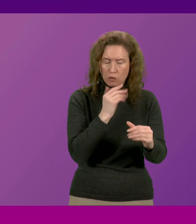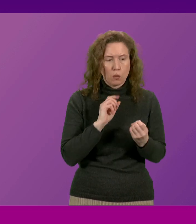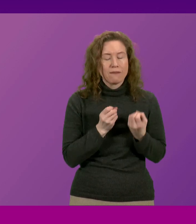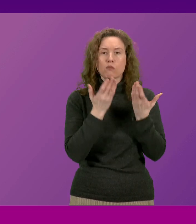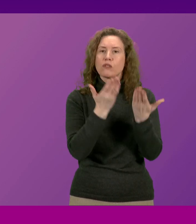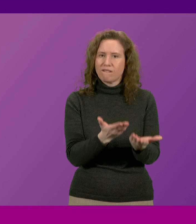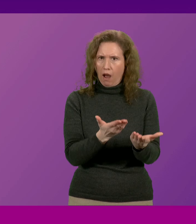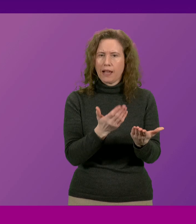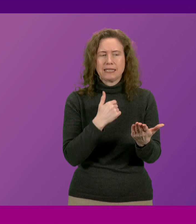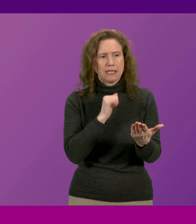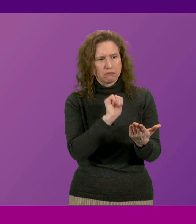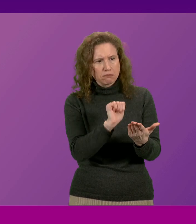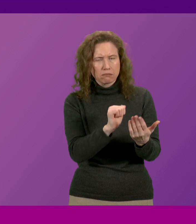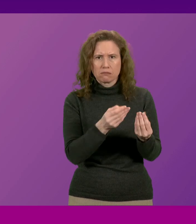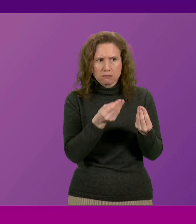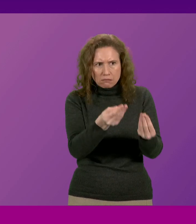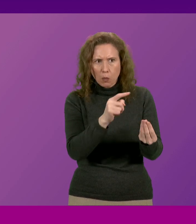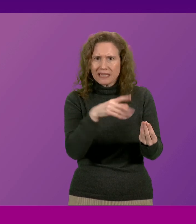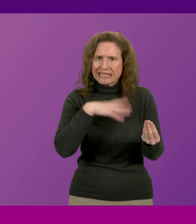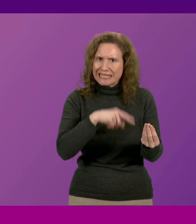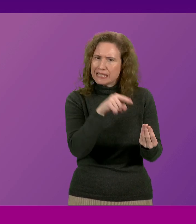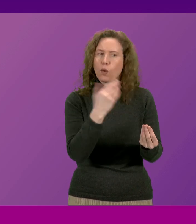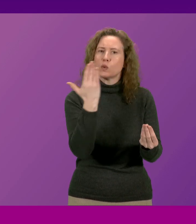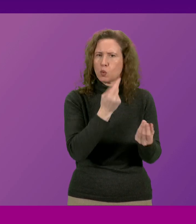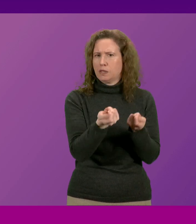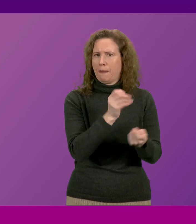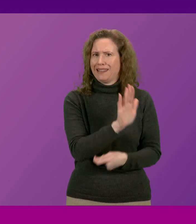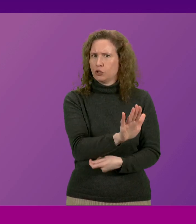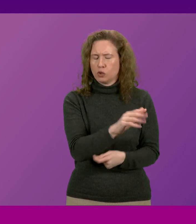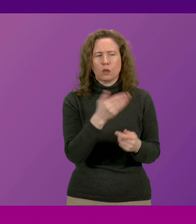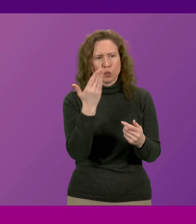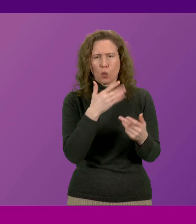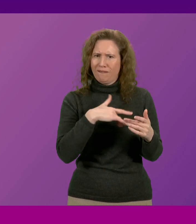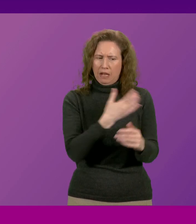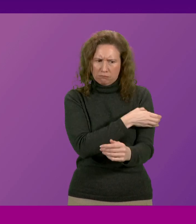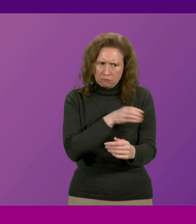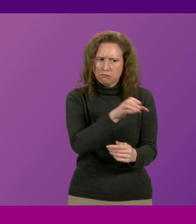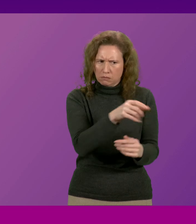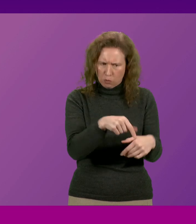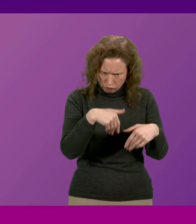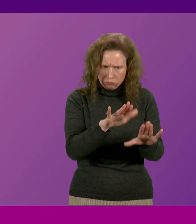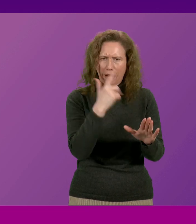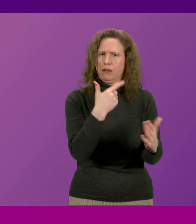the approaches that are necessary to do that, and schools should feel empowered to do that.